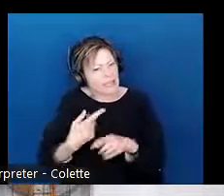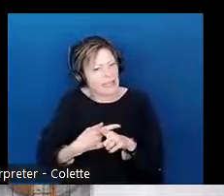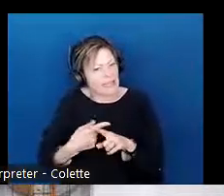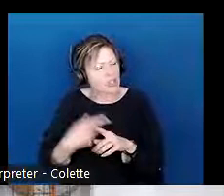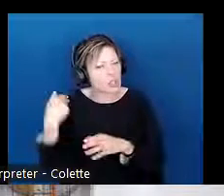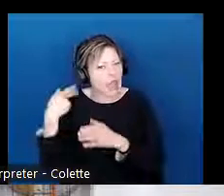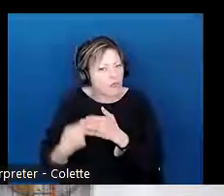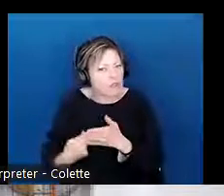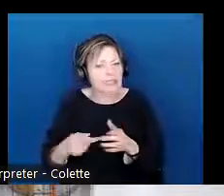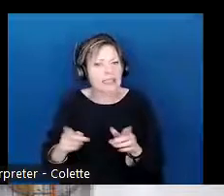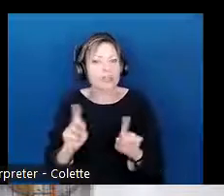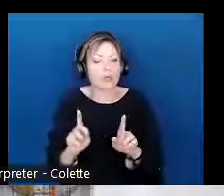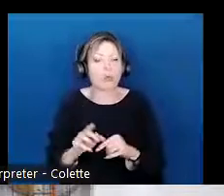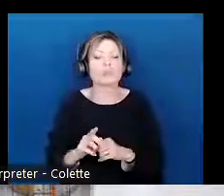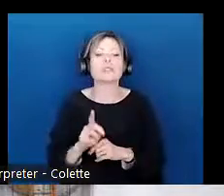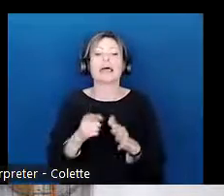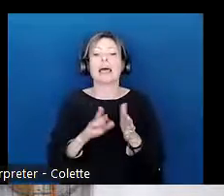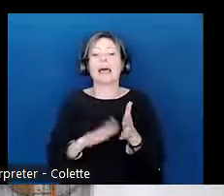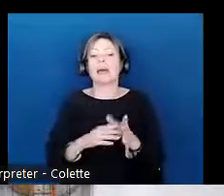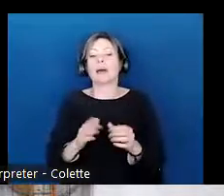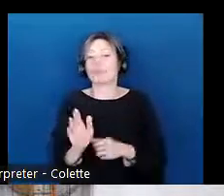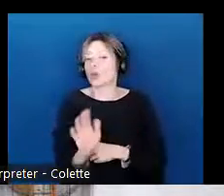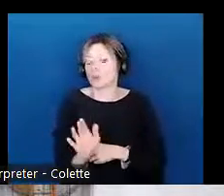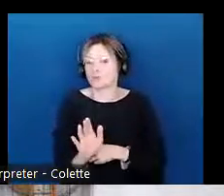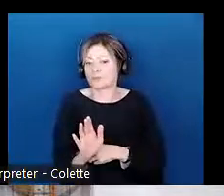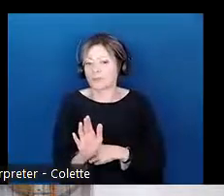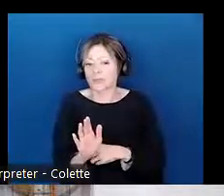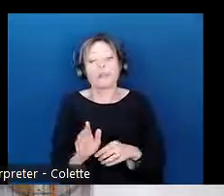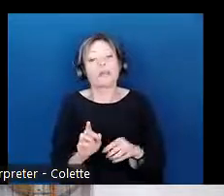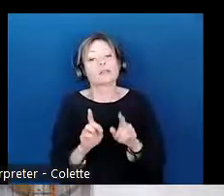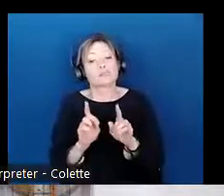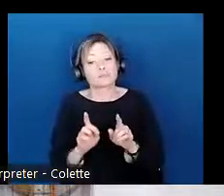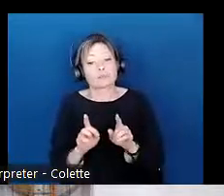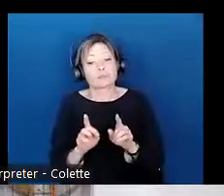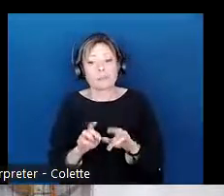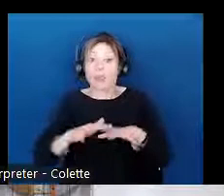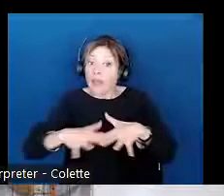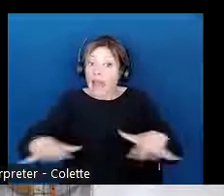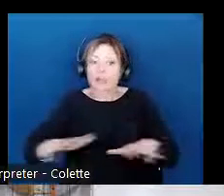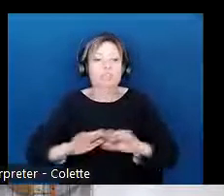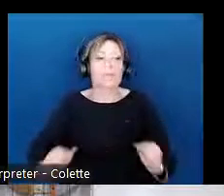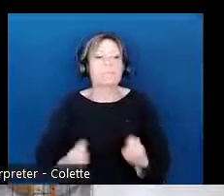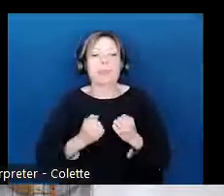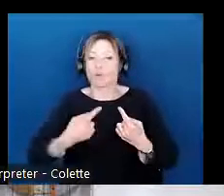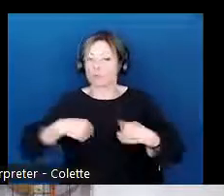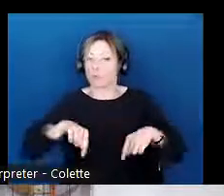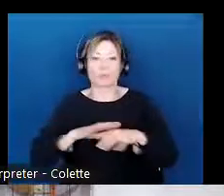no we're not but um we work we don't actually own or manage any land so we work purely in